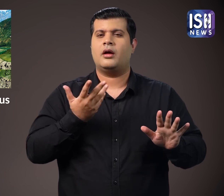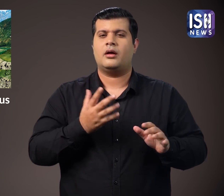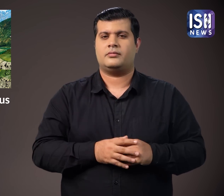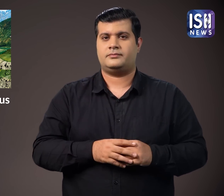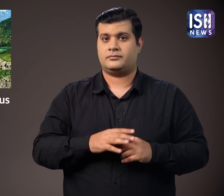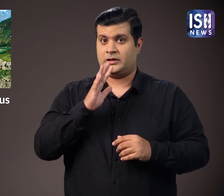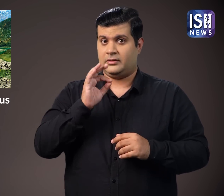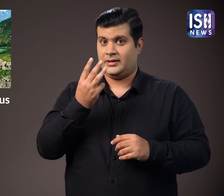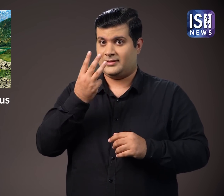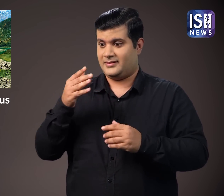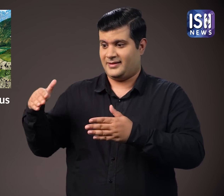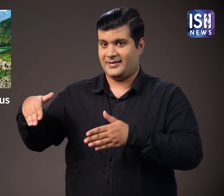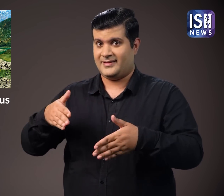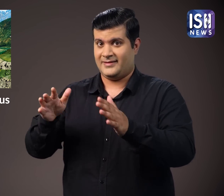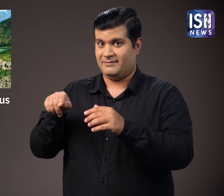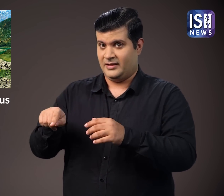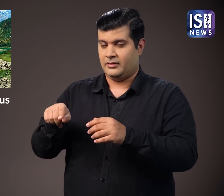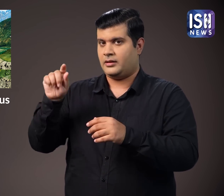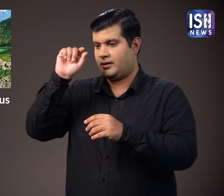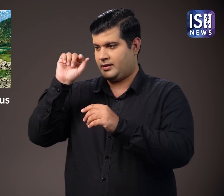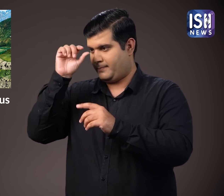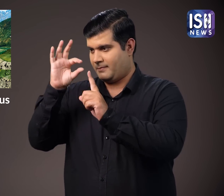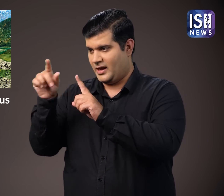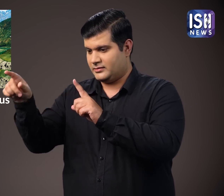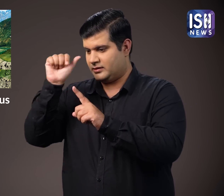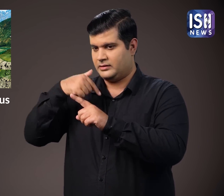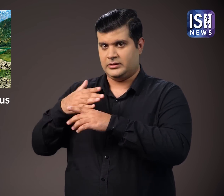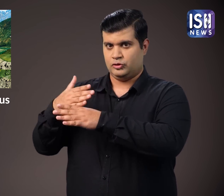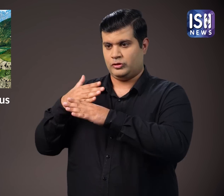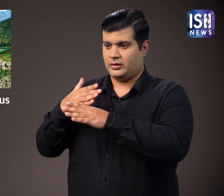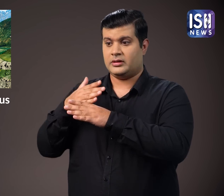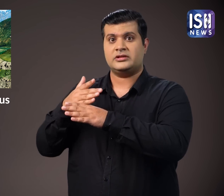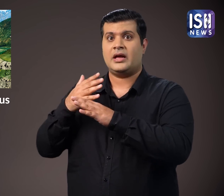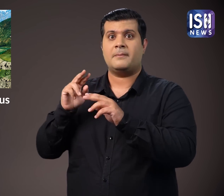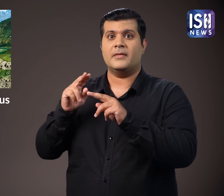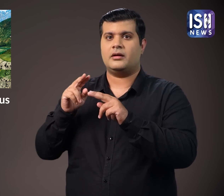The three rivers are shared by India and Pakistan—what does "shared" mean?